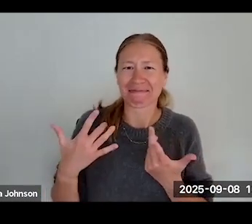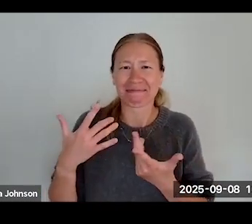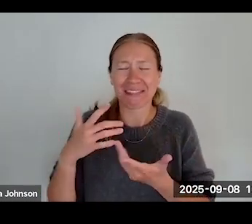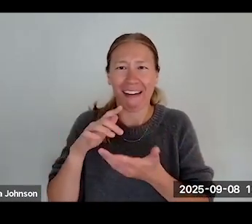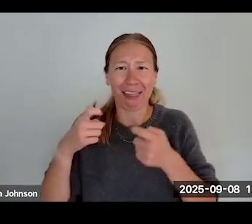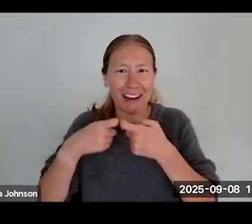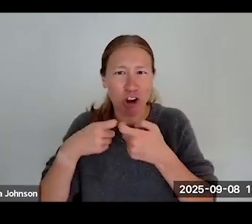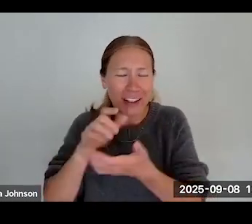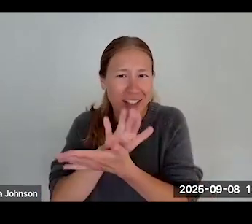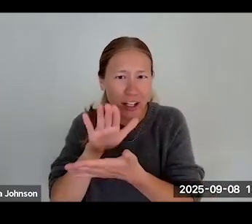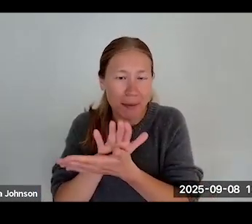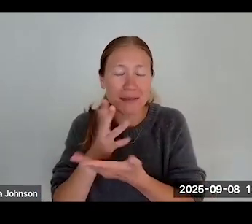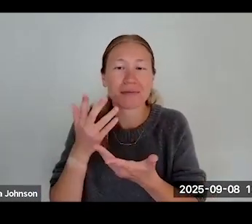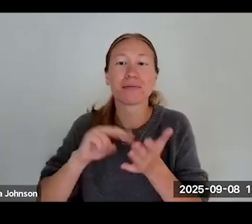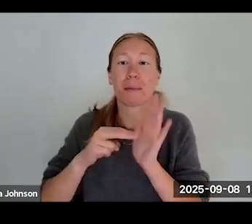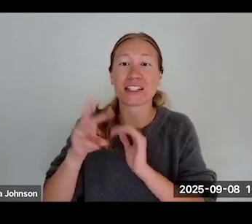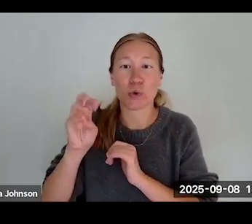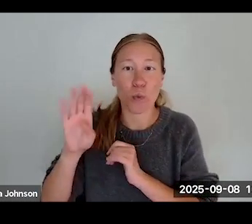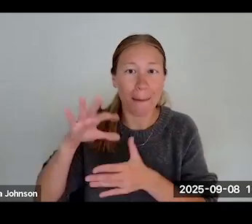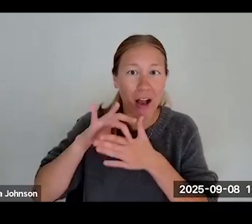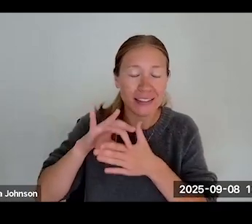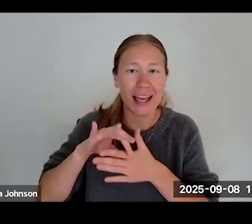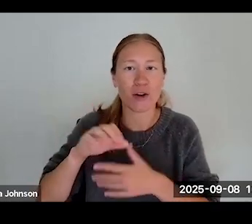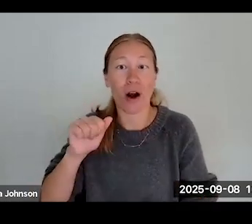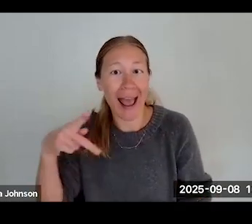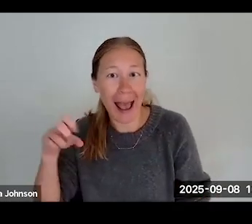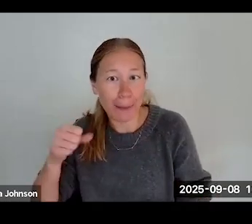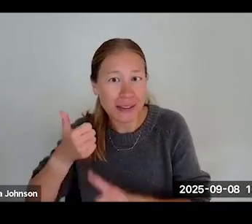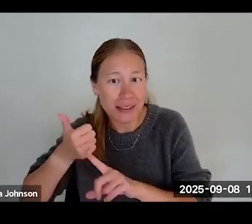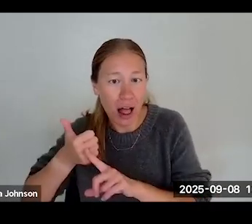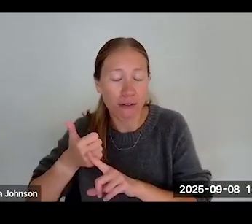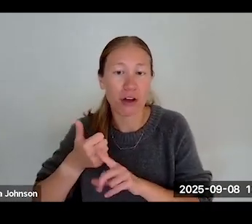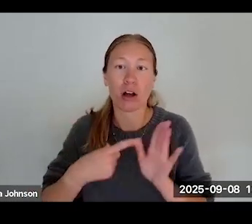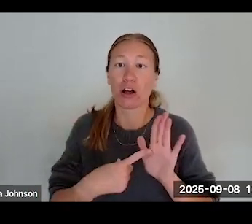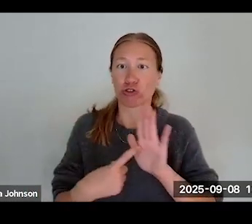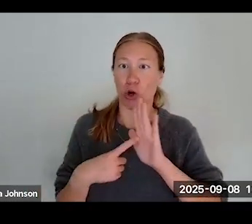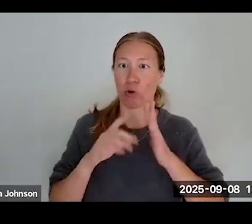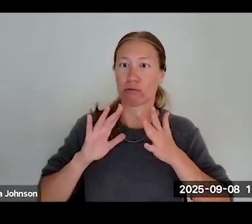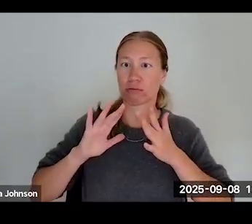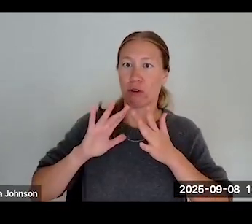That is web content or content in mobile apps that is presented in electronic file formats,